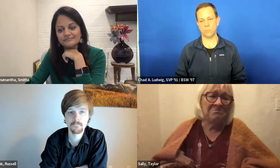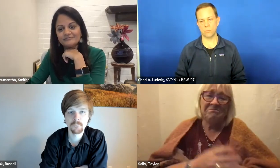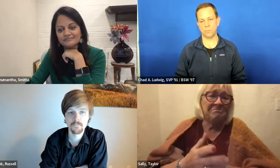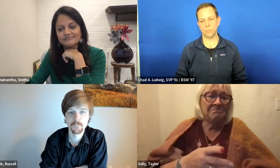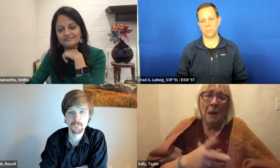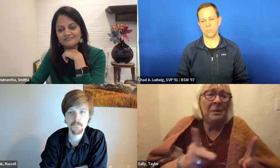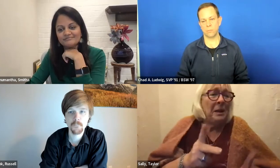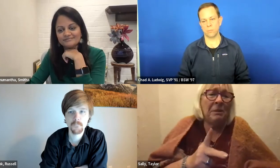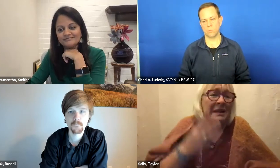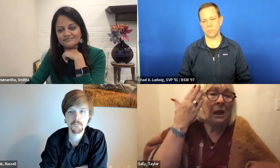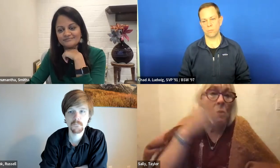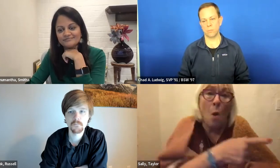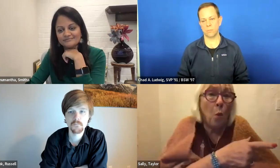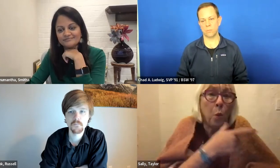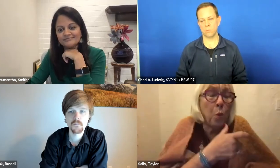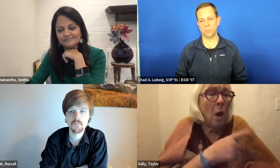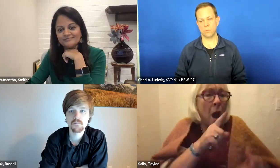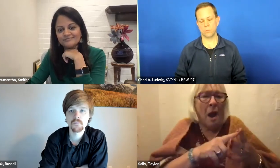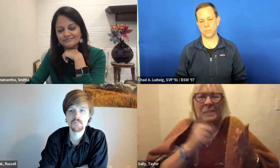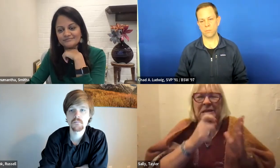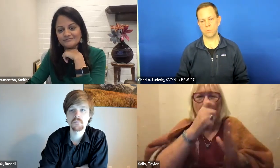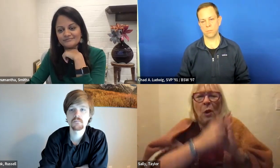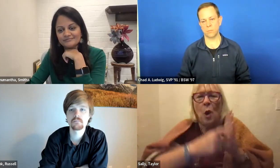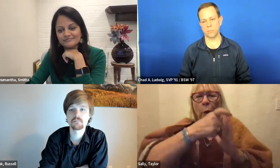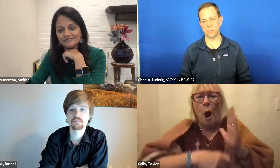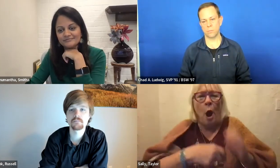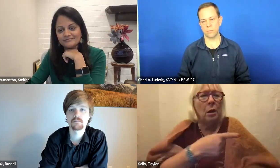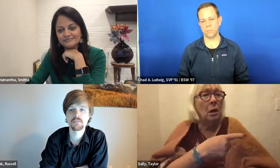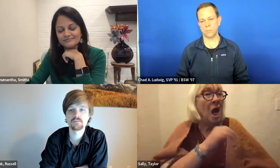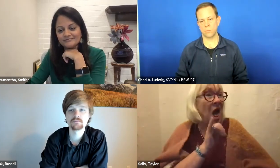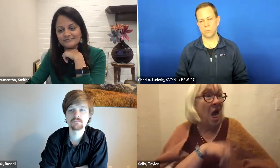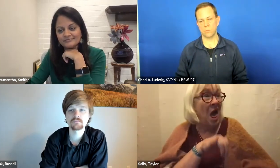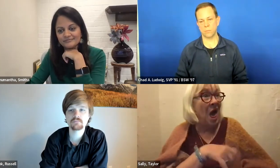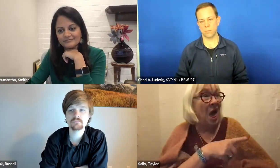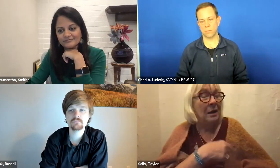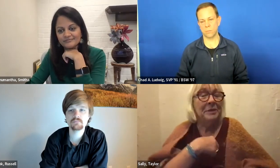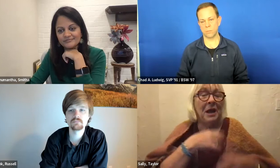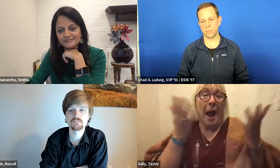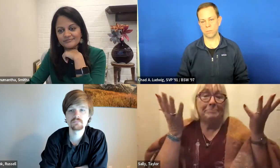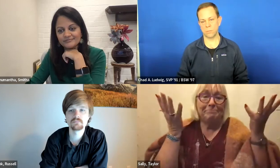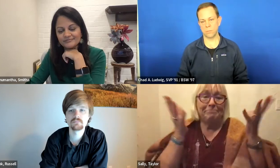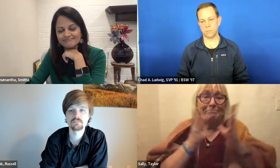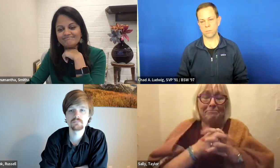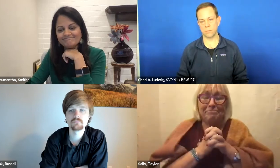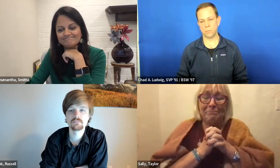There's people who knew him as he was before, and then they're meeting him now and seeing a different person, so there was an article that was written, and I thought,